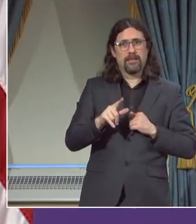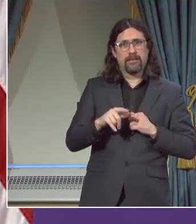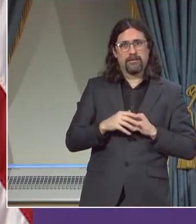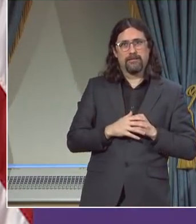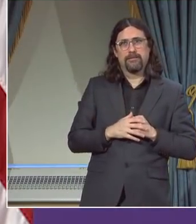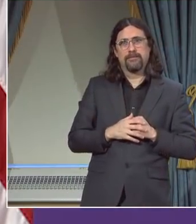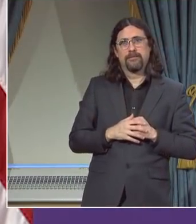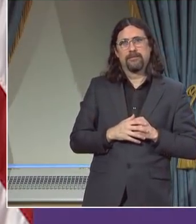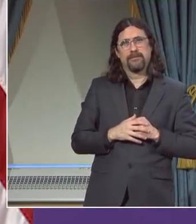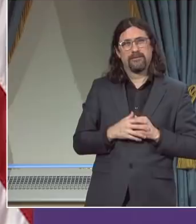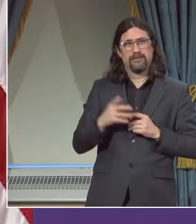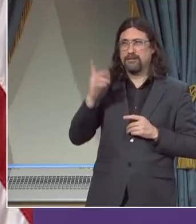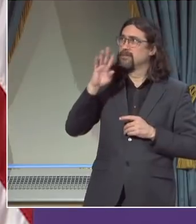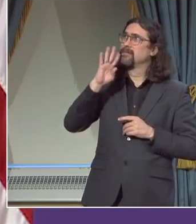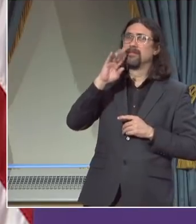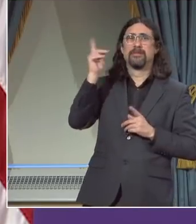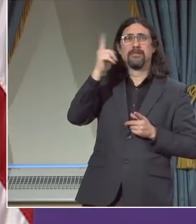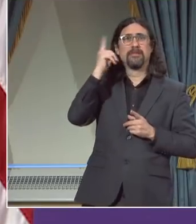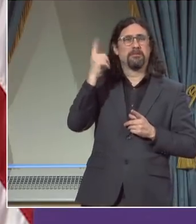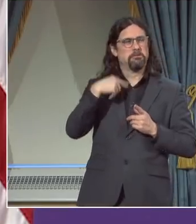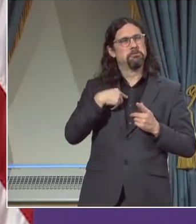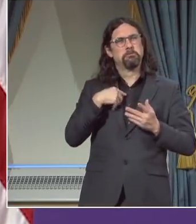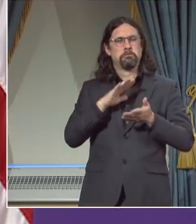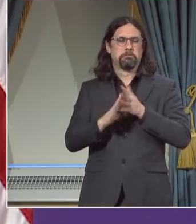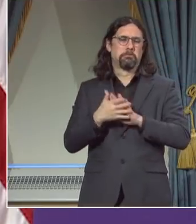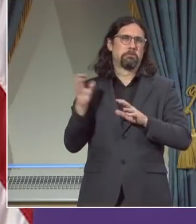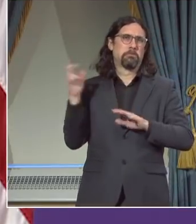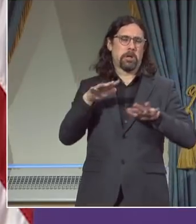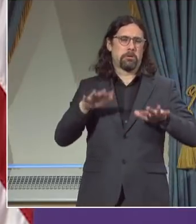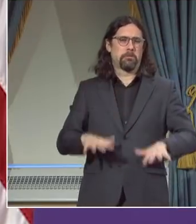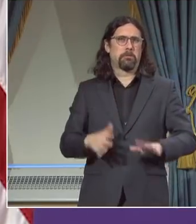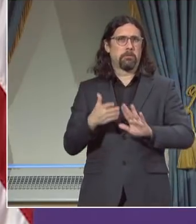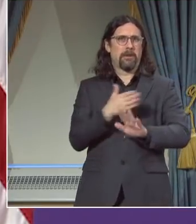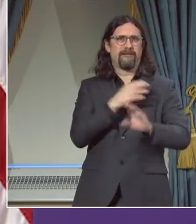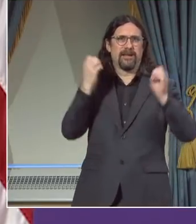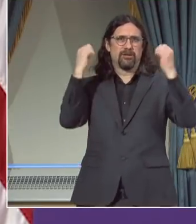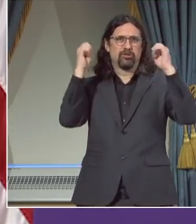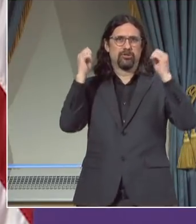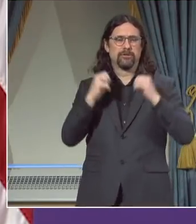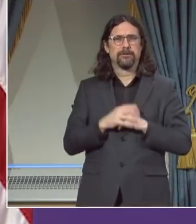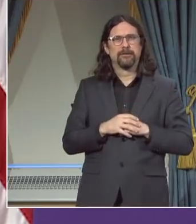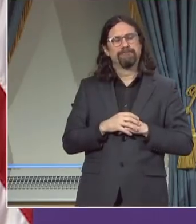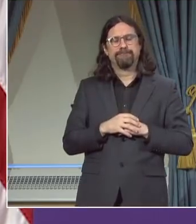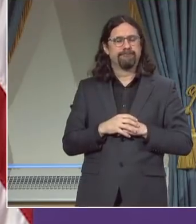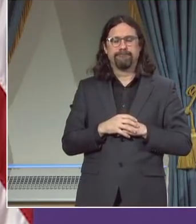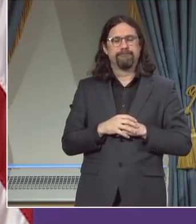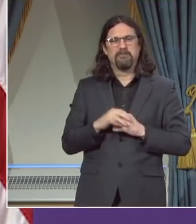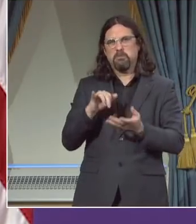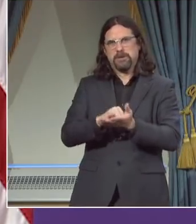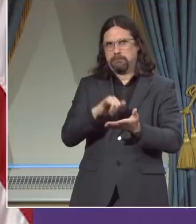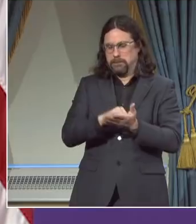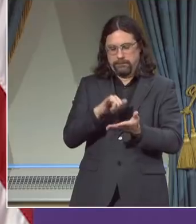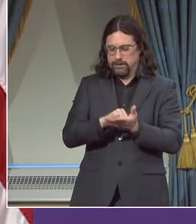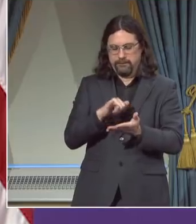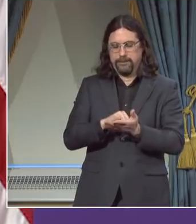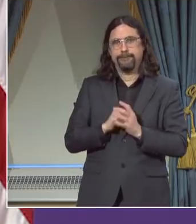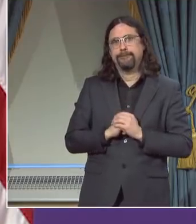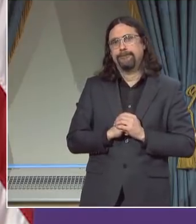BACK TO WORK O R WE'LL BE DONE BY EASTER. T'THAS JUST NOT TRUE. WE'LL BE IN FOR WEEKS OF THIS. WHEN EXACTLY IT PEAKS AND STARTS